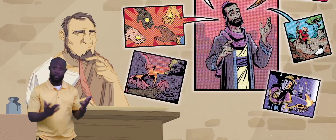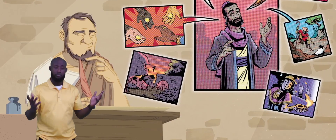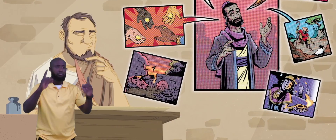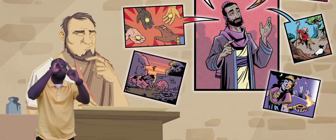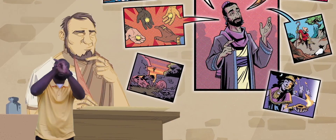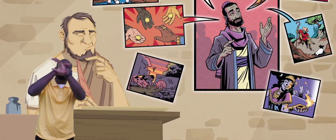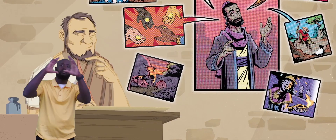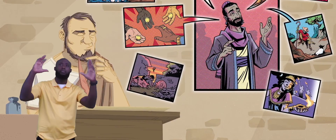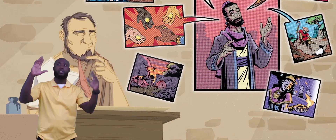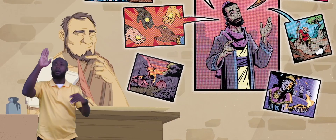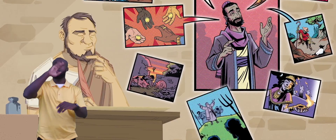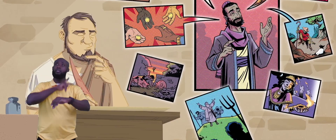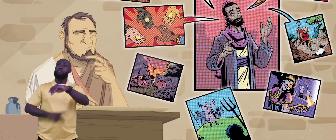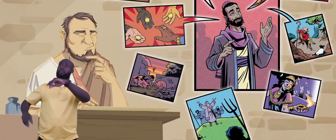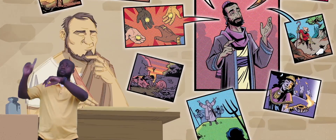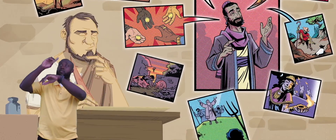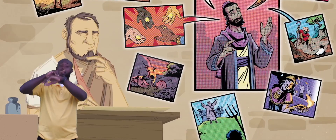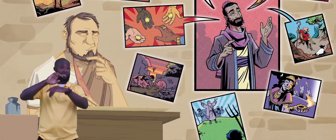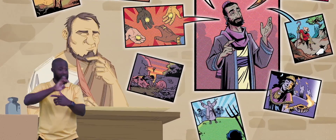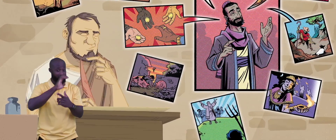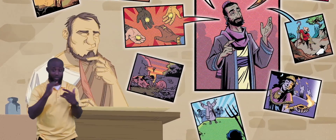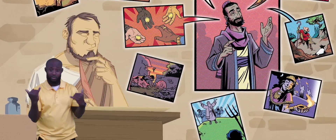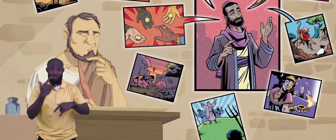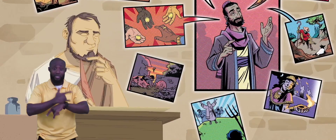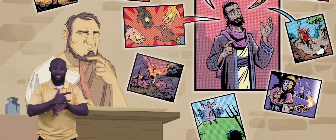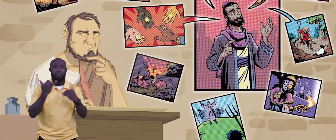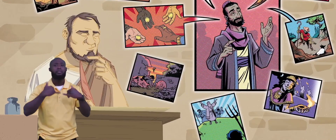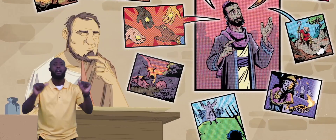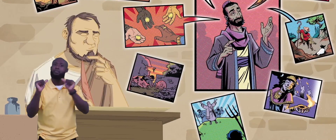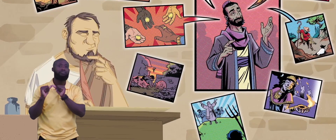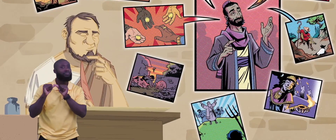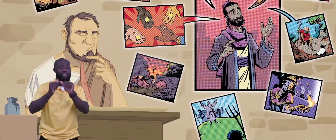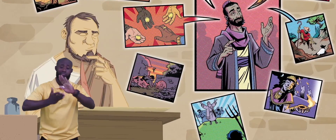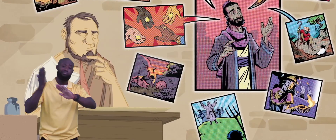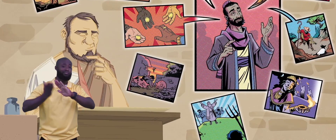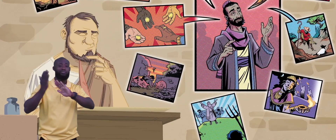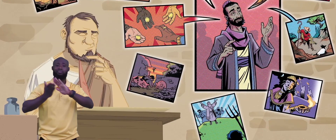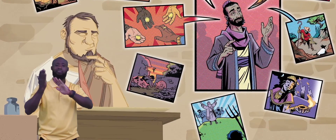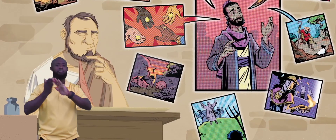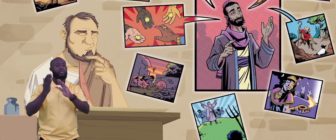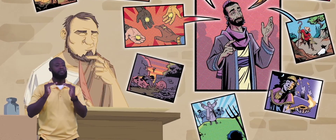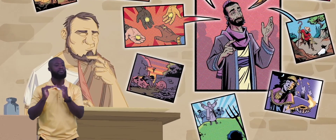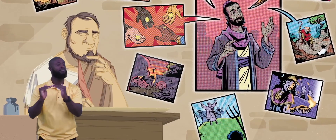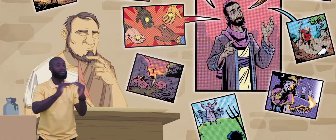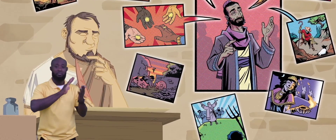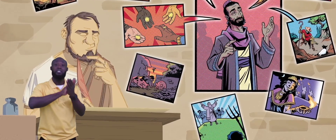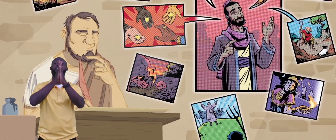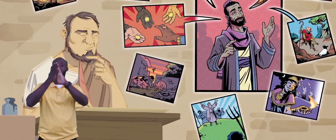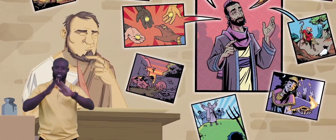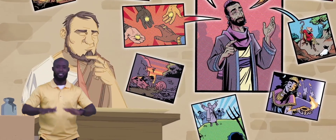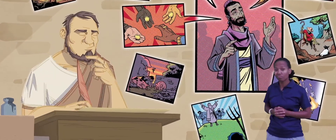Jon: And imagine how God’s Kingdom is still at work even today.